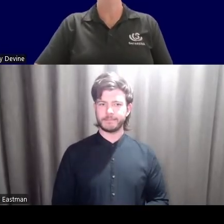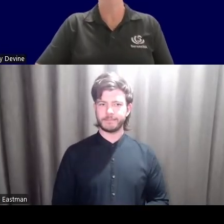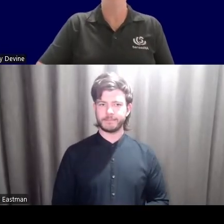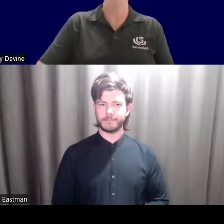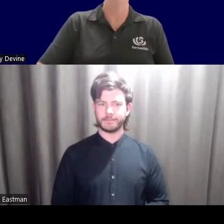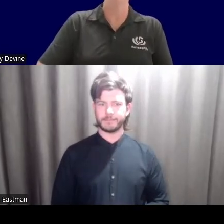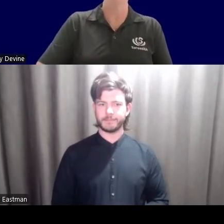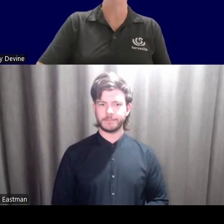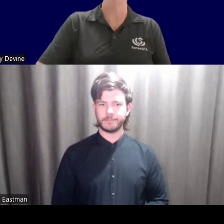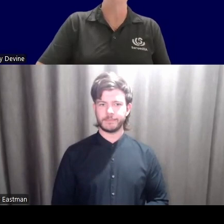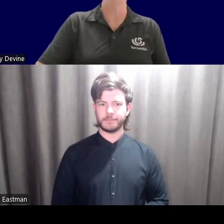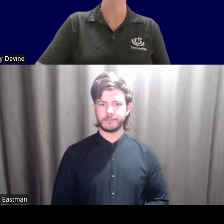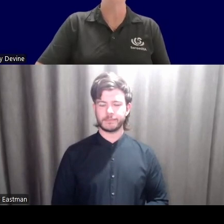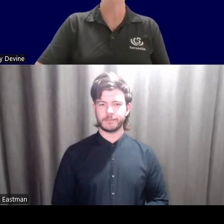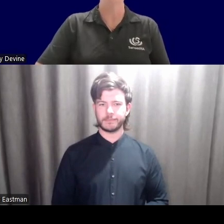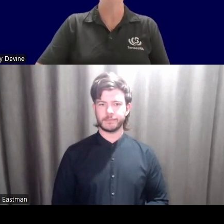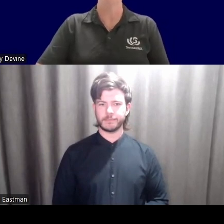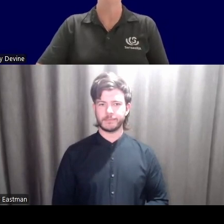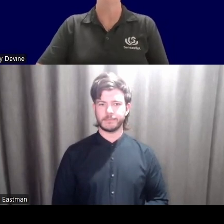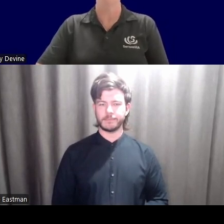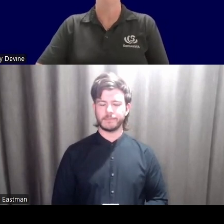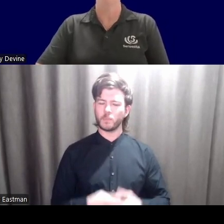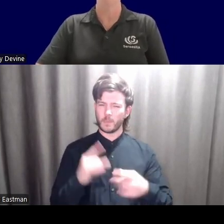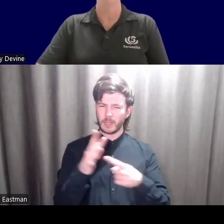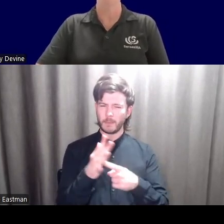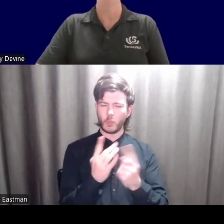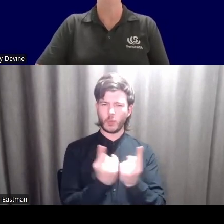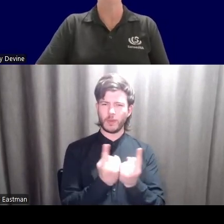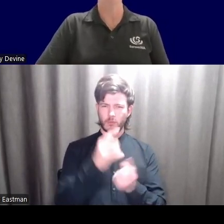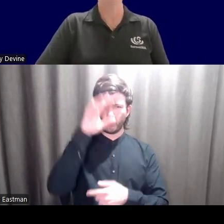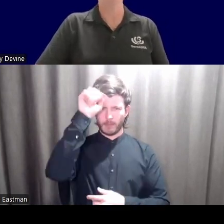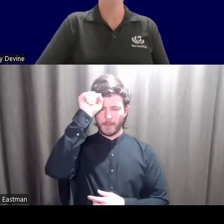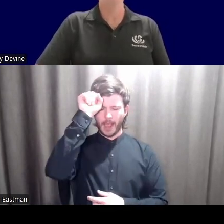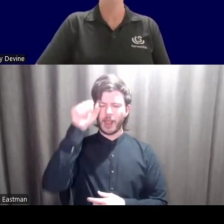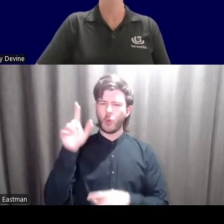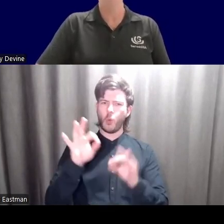A big thing to actually consider here is the organisational policies from a deafblind lens.